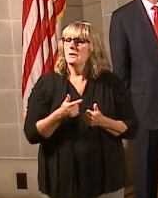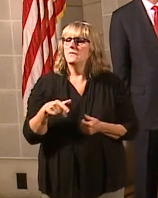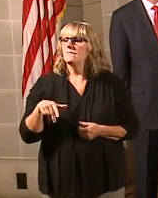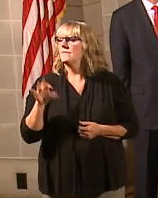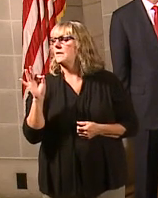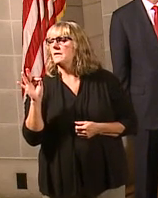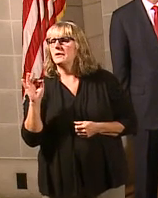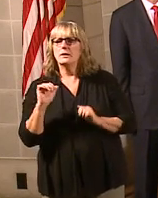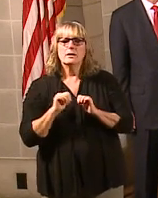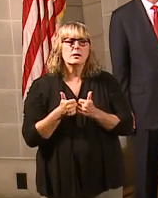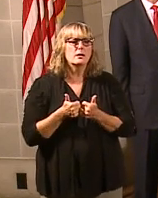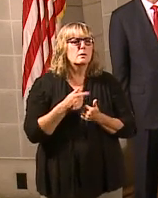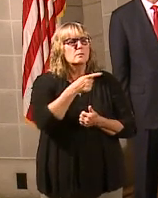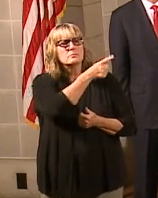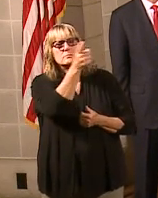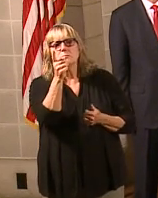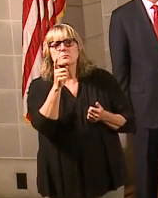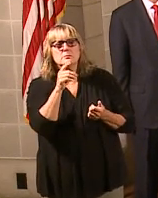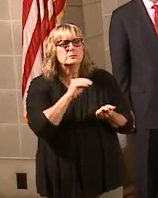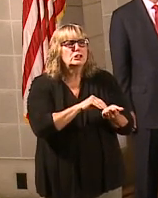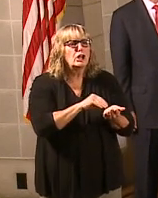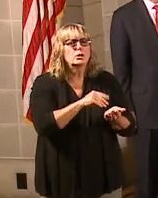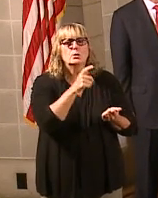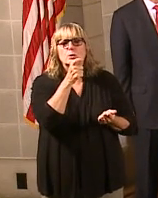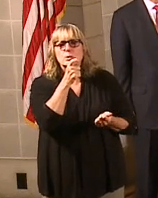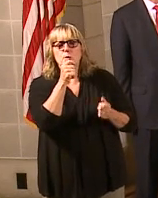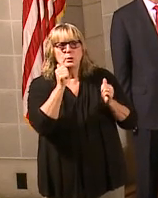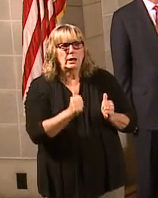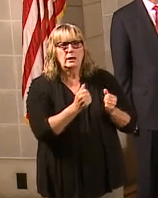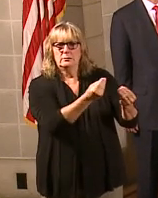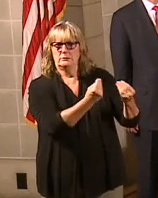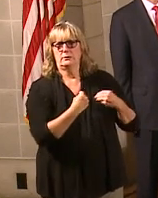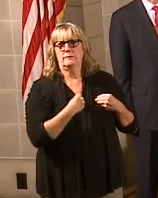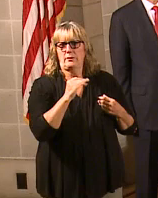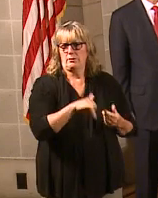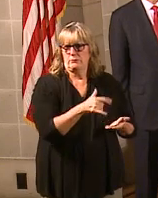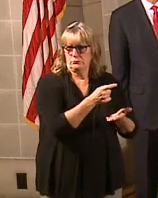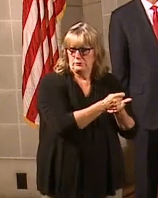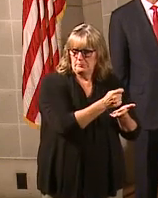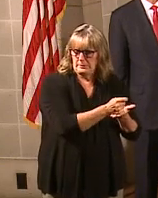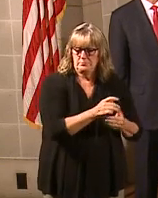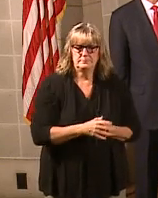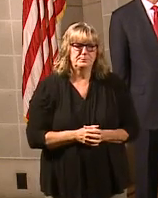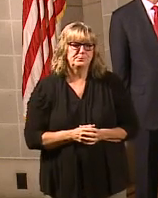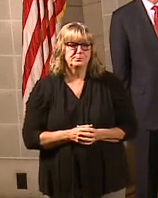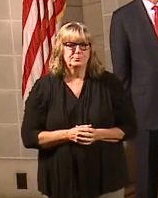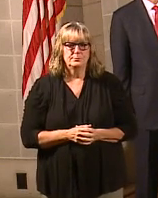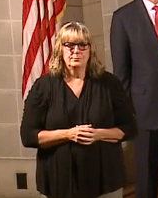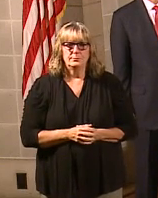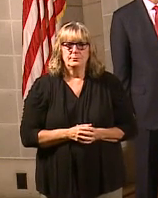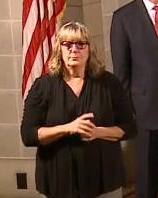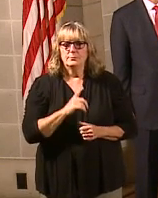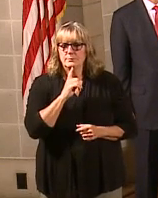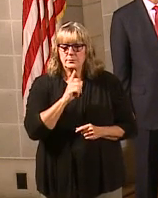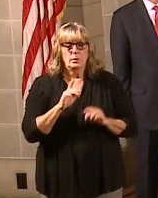THERAPY. NEXT SLIDE, RYAN. THE LAST SLIDE IS HOW DO YOU